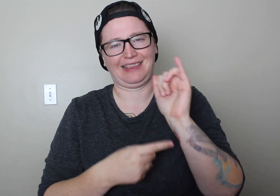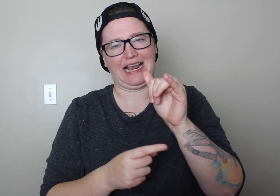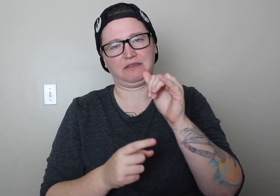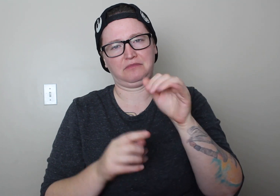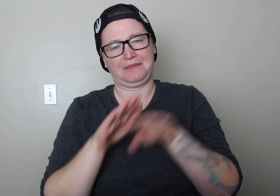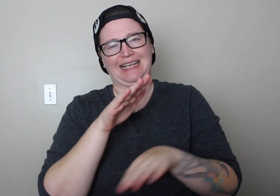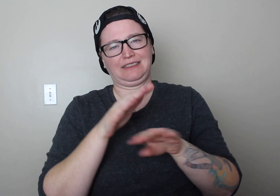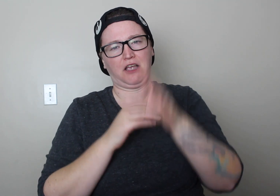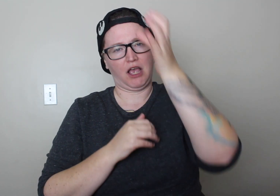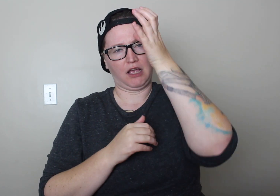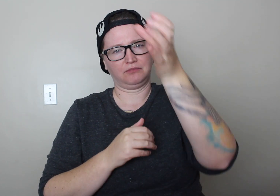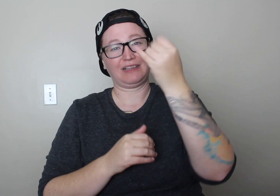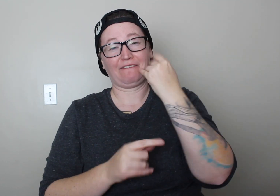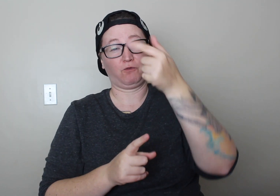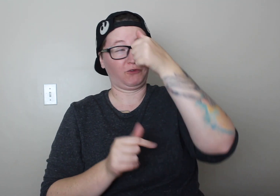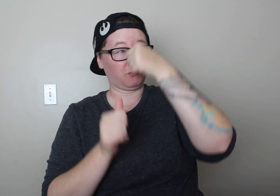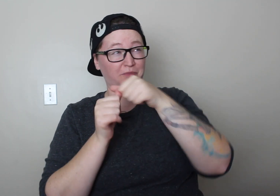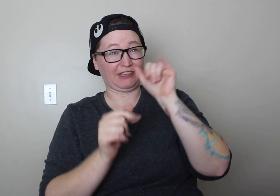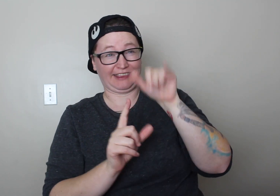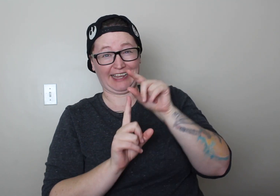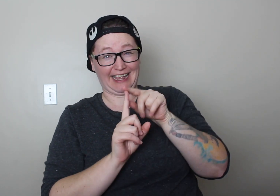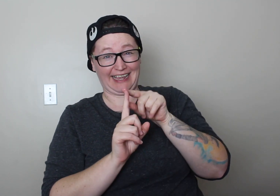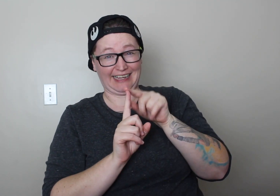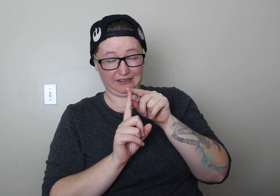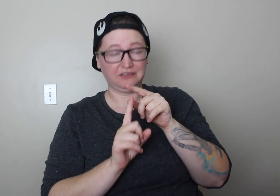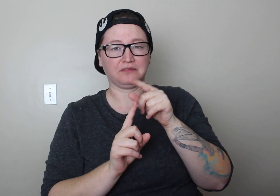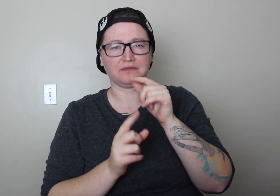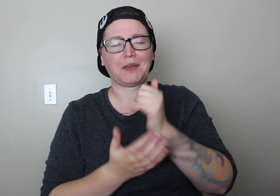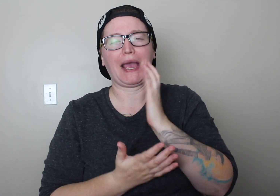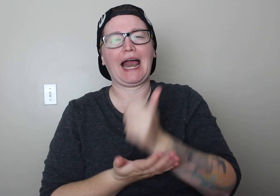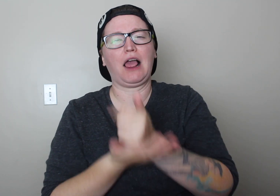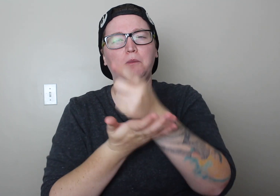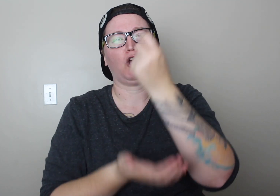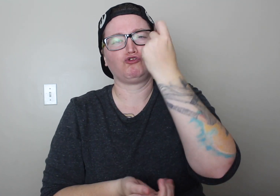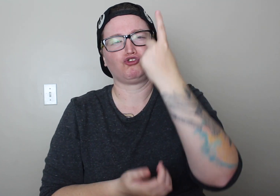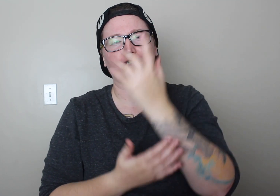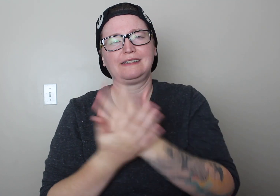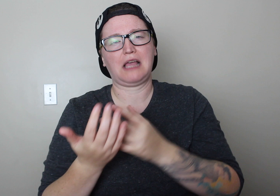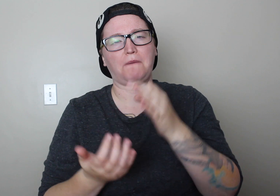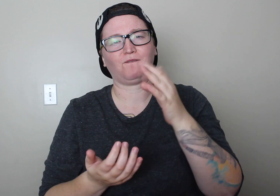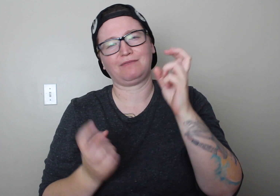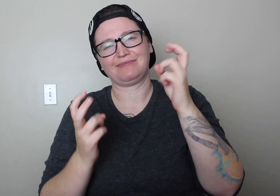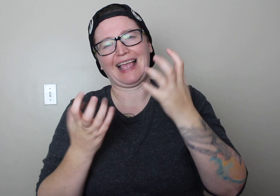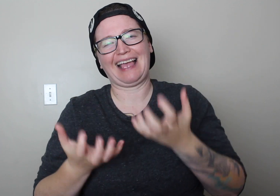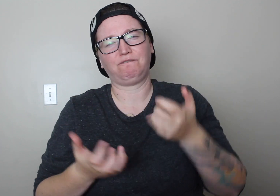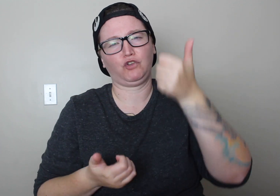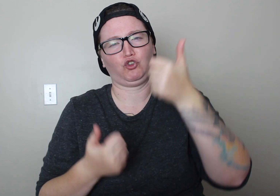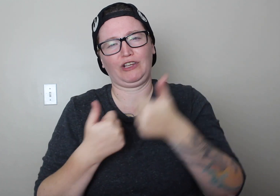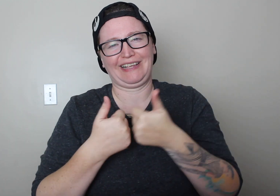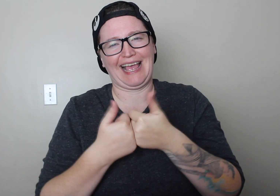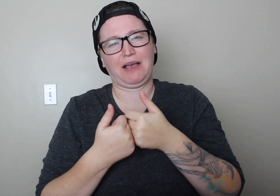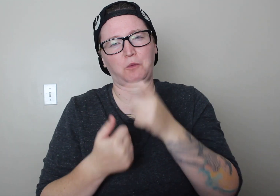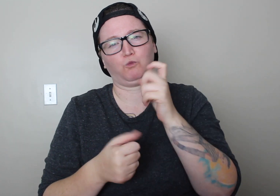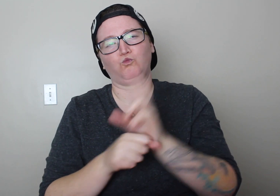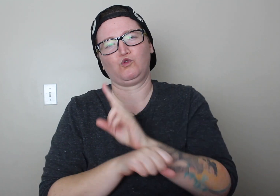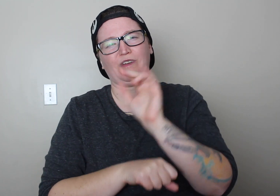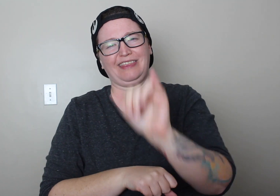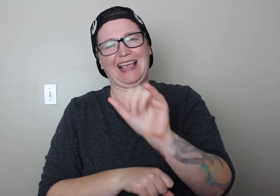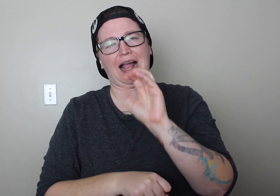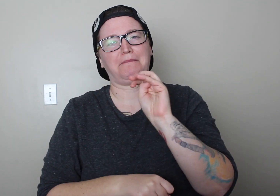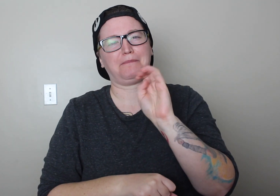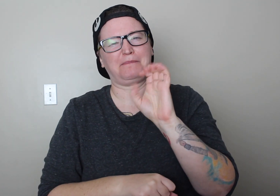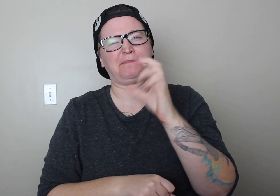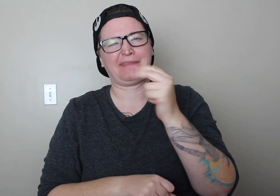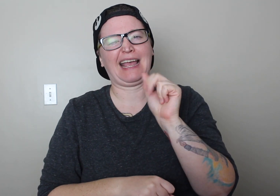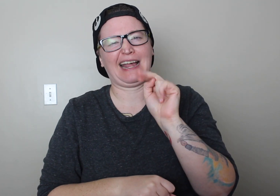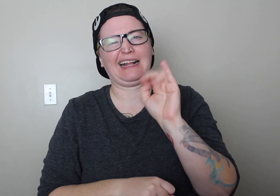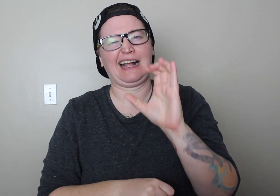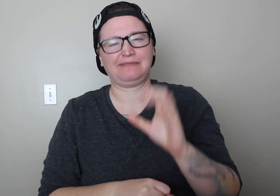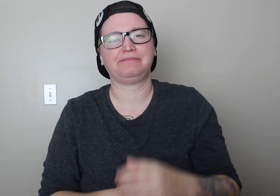If you remember this basic concept, then it will help you understand some of the heavier games that use this mechanic.